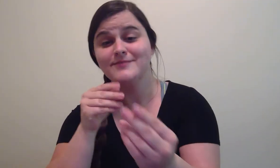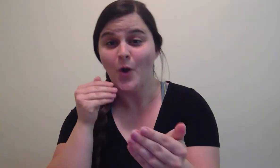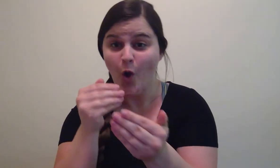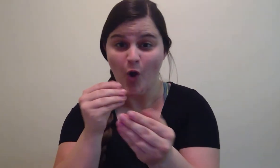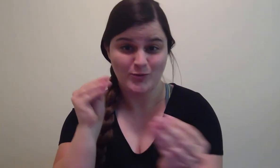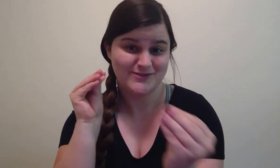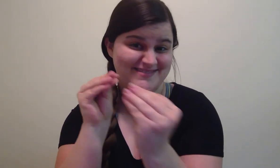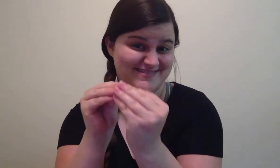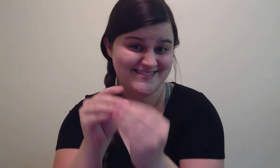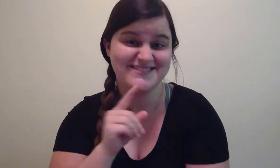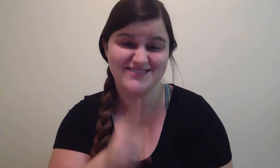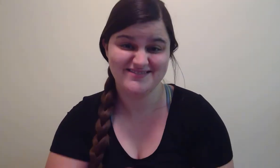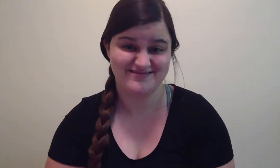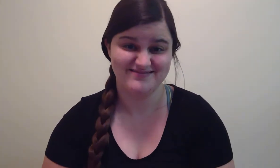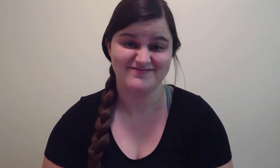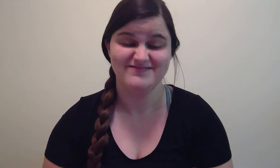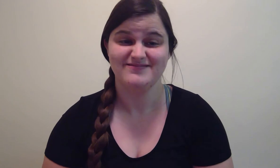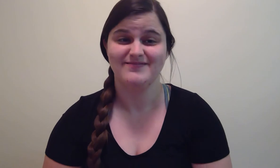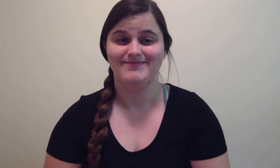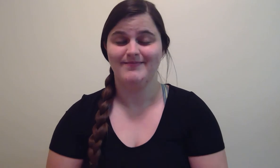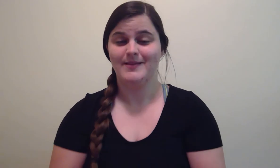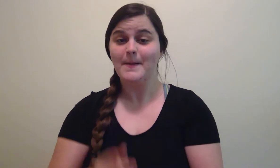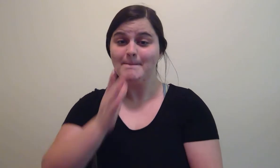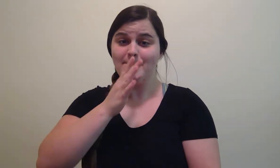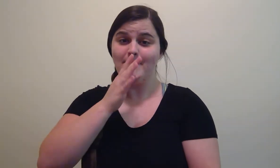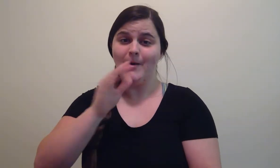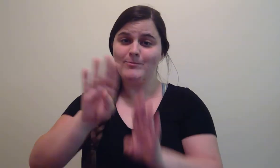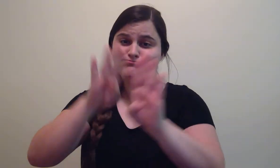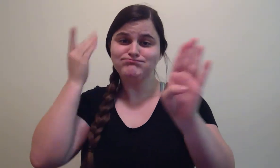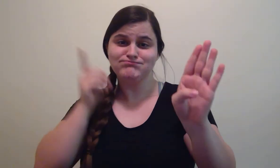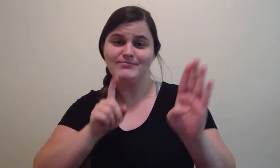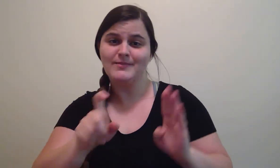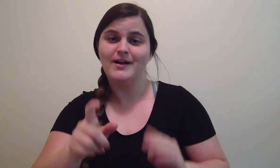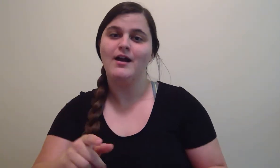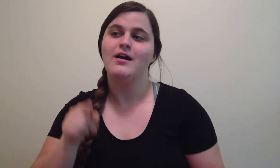I almost got my first kiss that day. I'm sure of it. But then his mother came out the front door